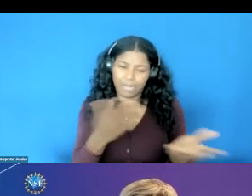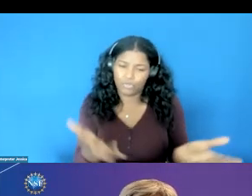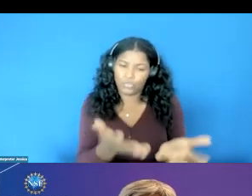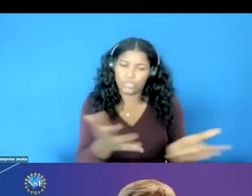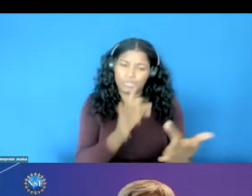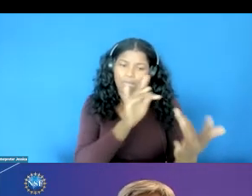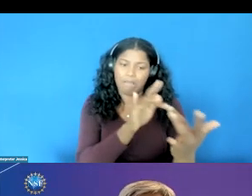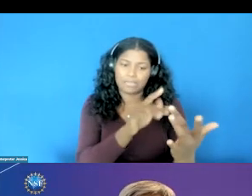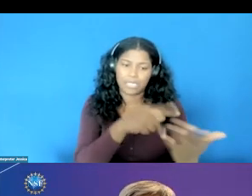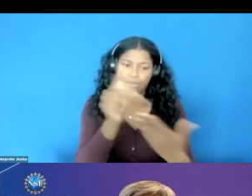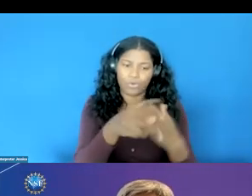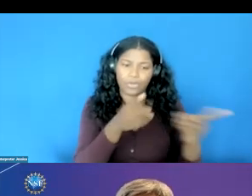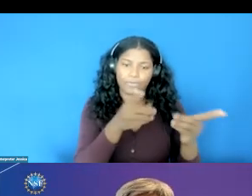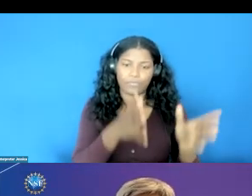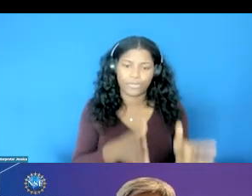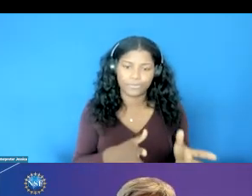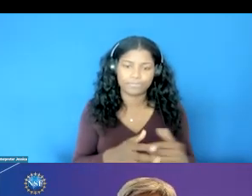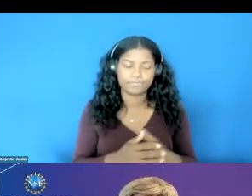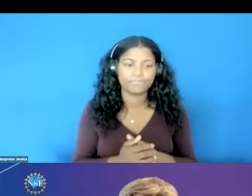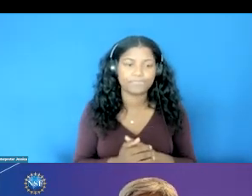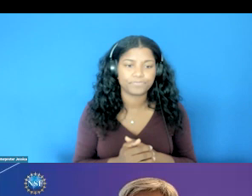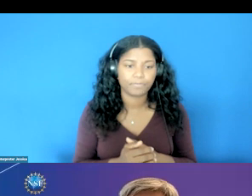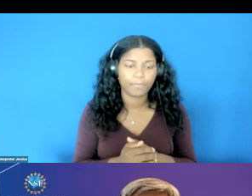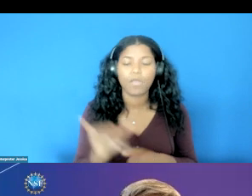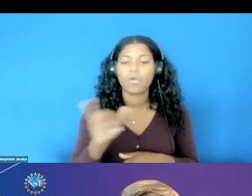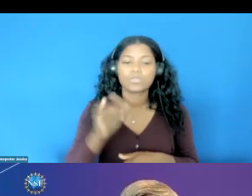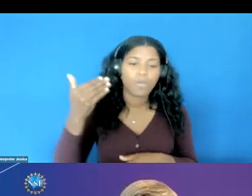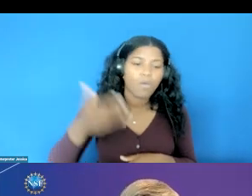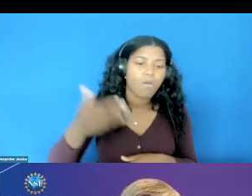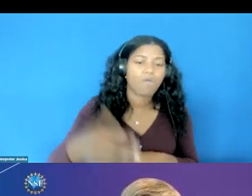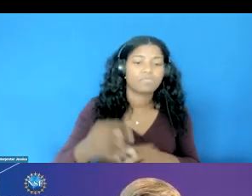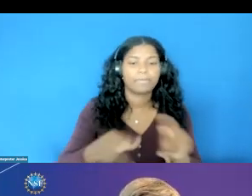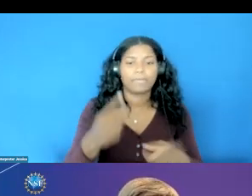The other question we're asked often is, when should I submit my proposal?